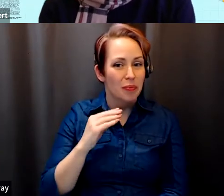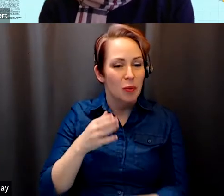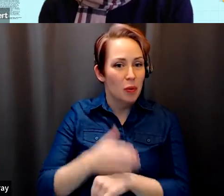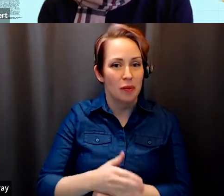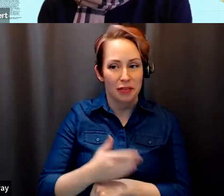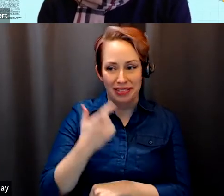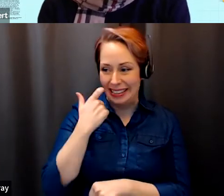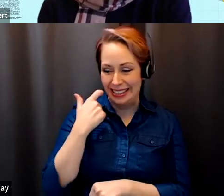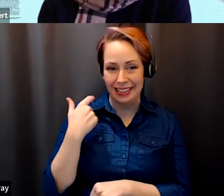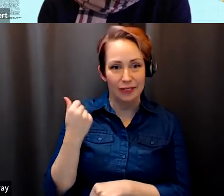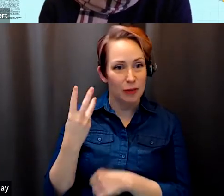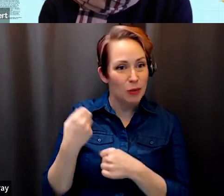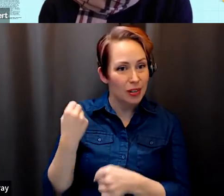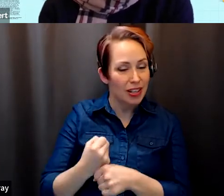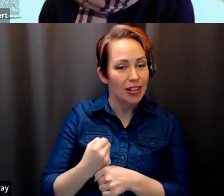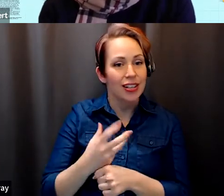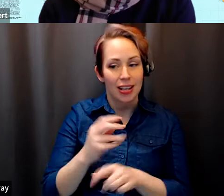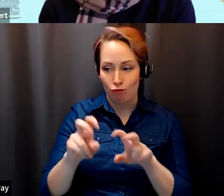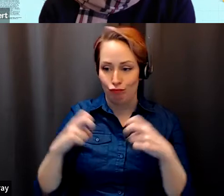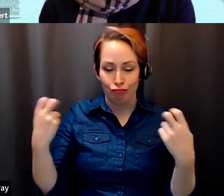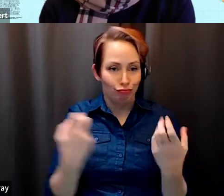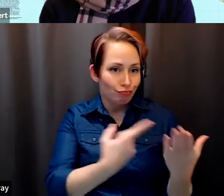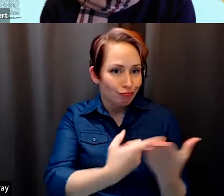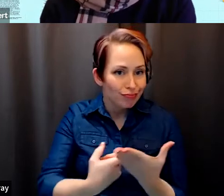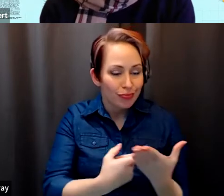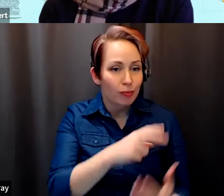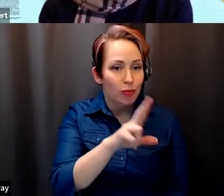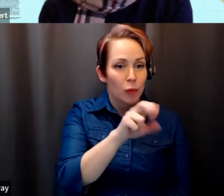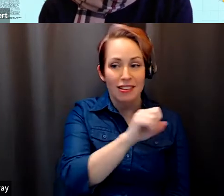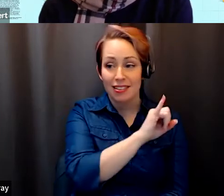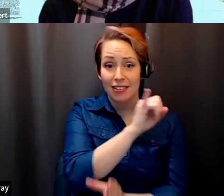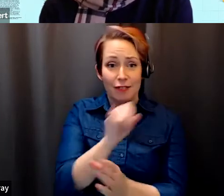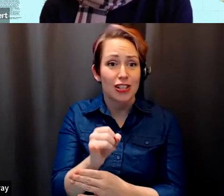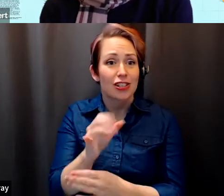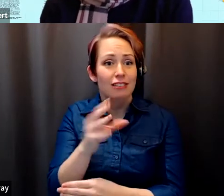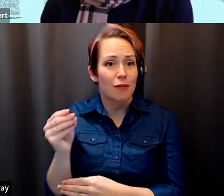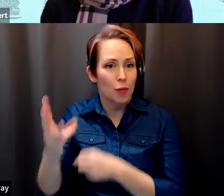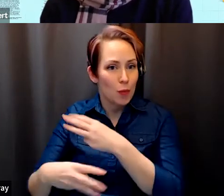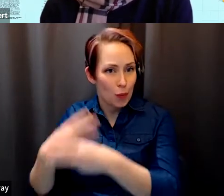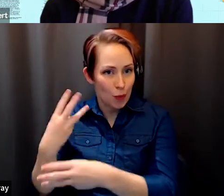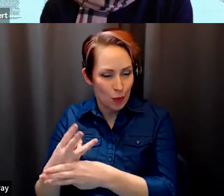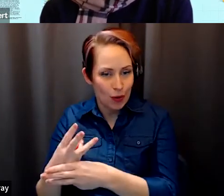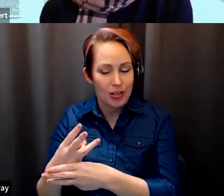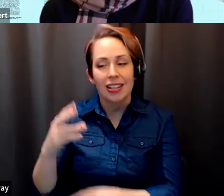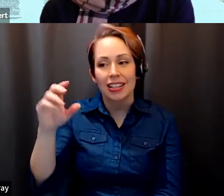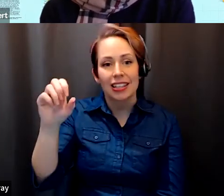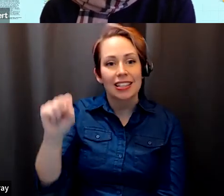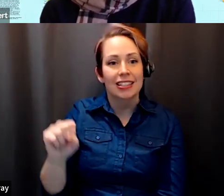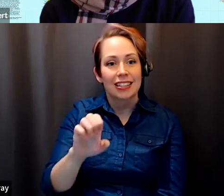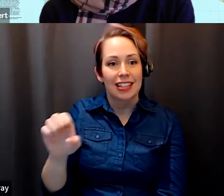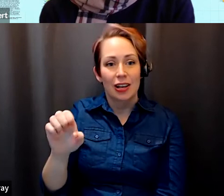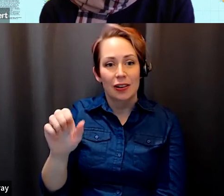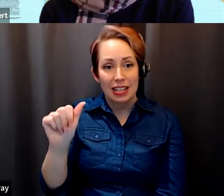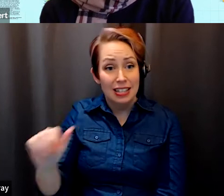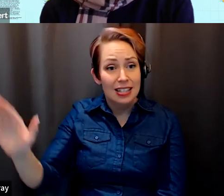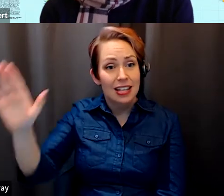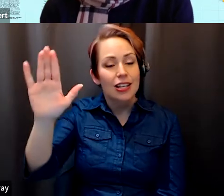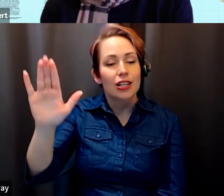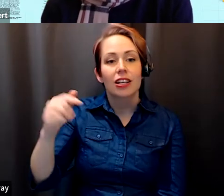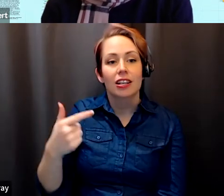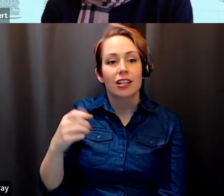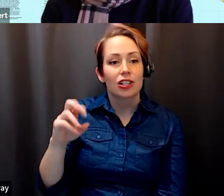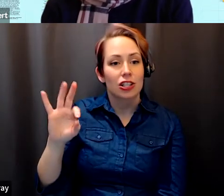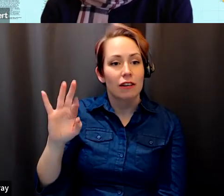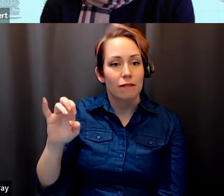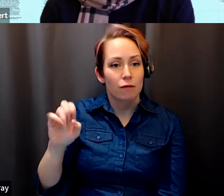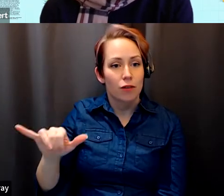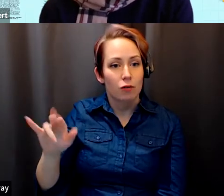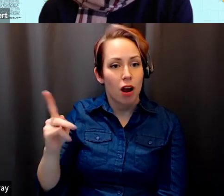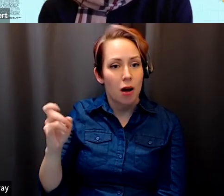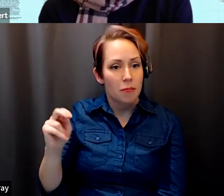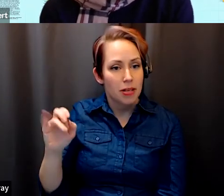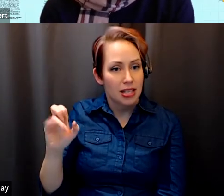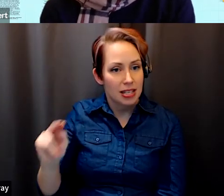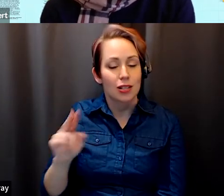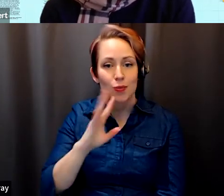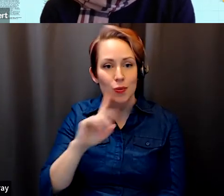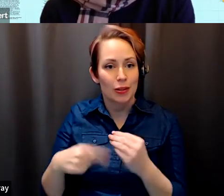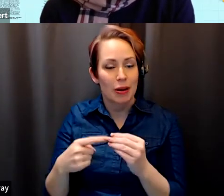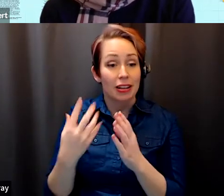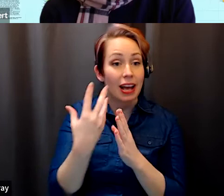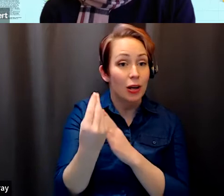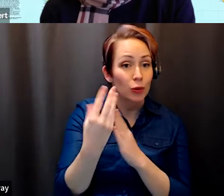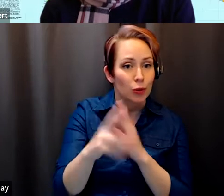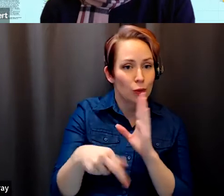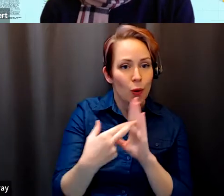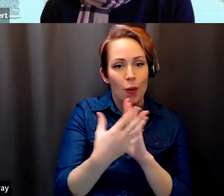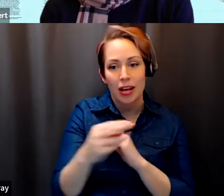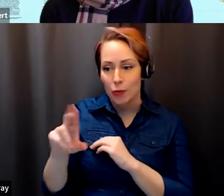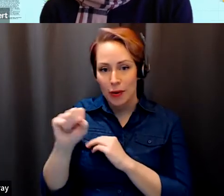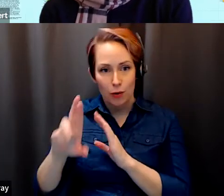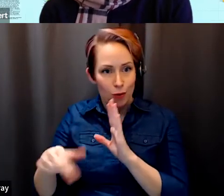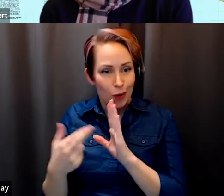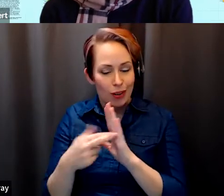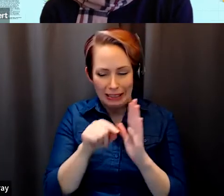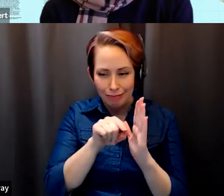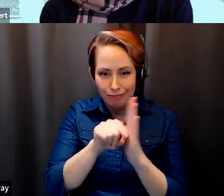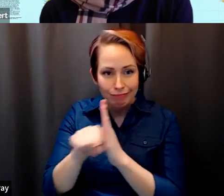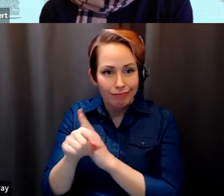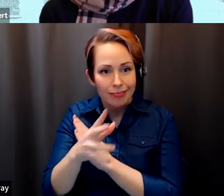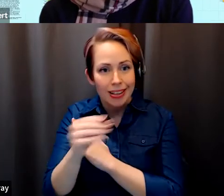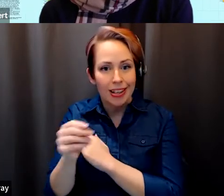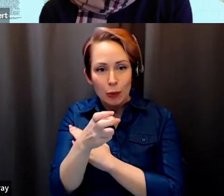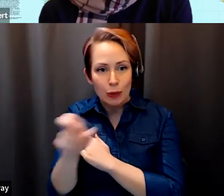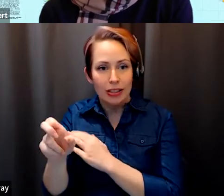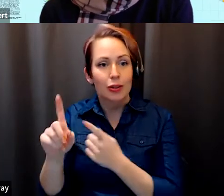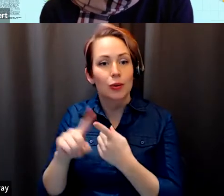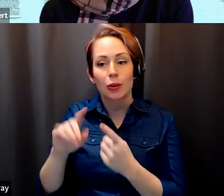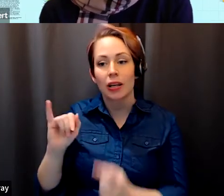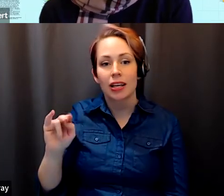Paul Gellert: Around tables specifically on US intervention in the world, focused on three regions and on Southeast Asia, we had the historian Jeffrey Robinson talking about the external role and the US role in the killings and transition and Indonesia and 1965 66.